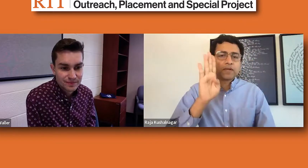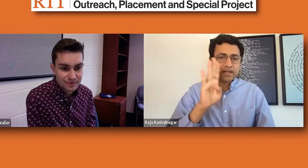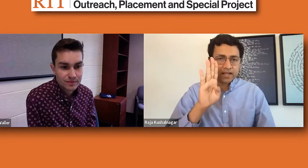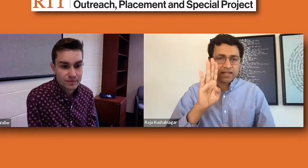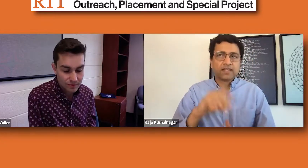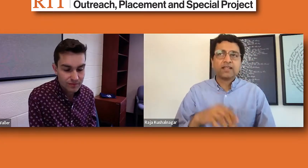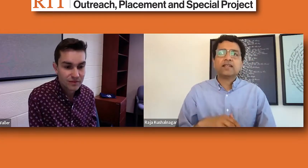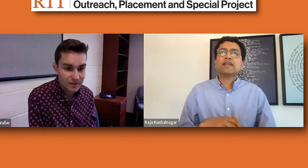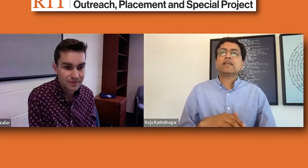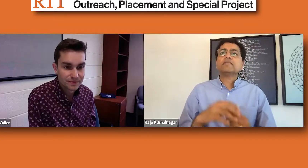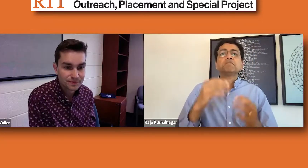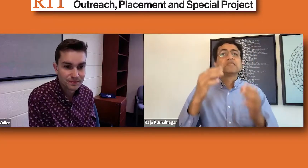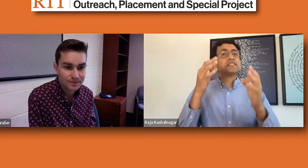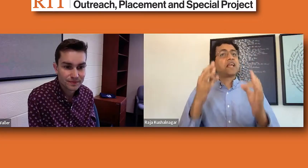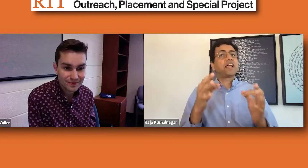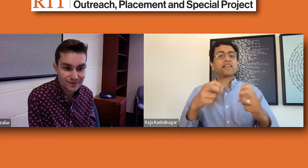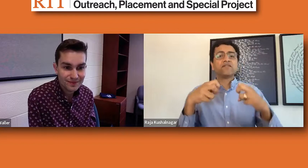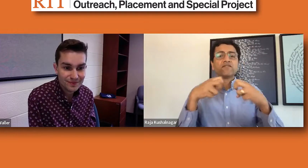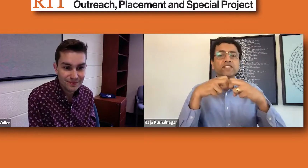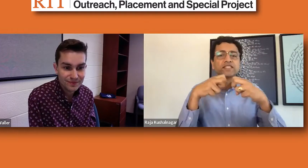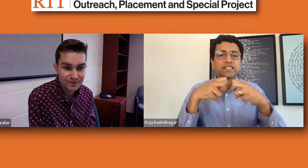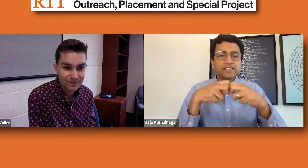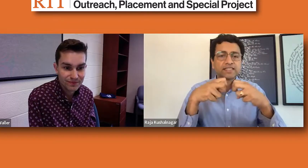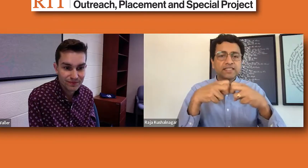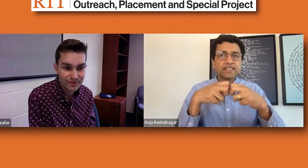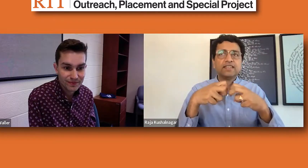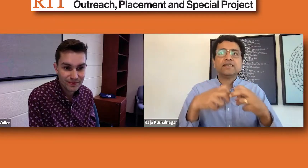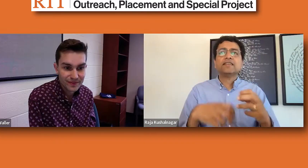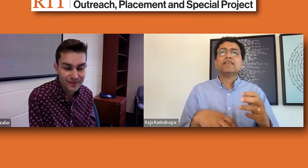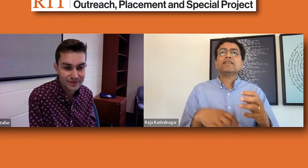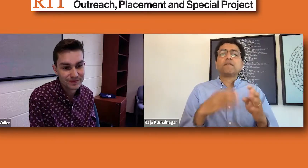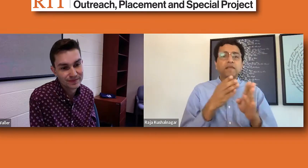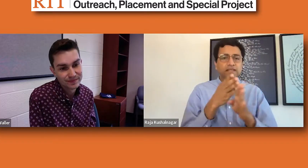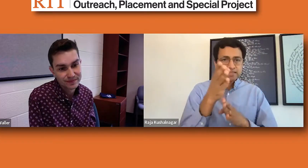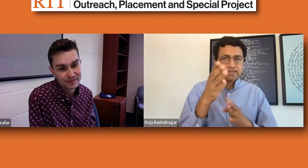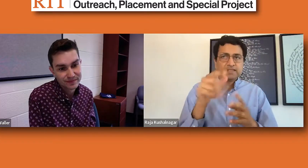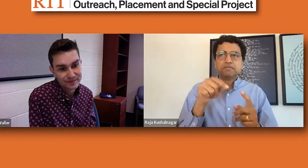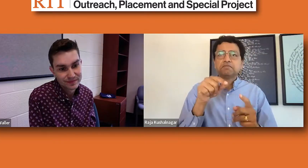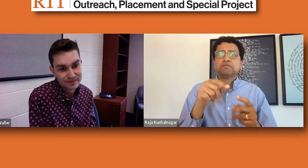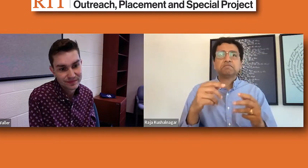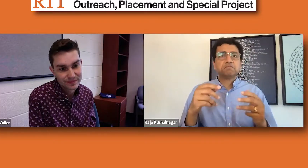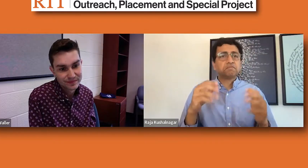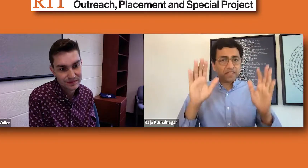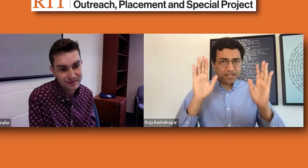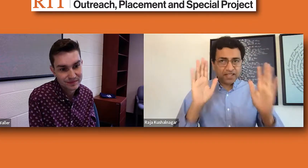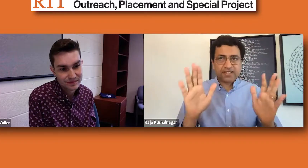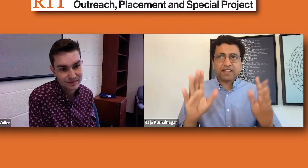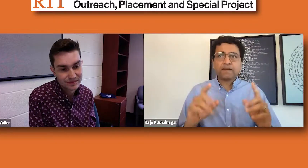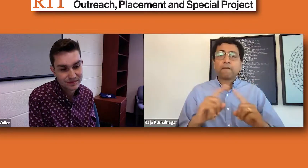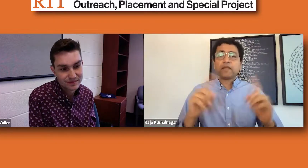I went to the University of California in Berkeley, I studied physics.